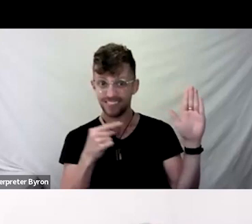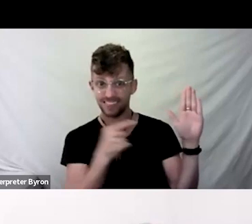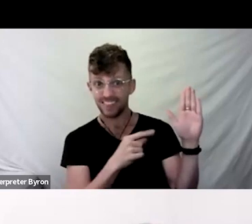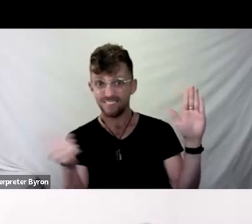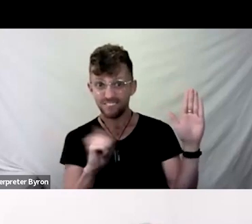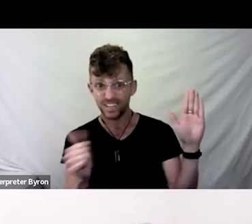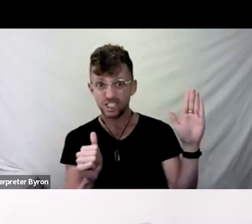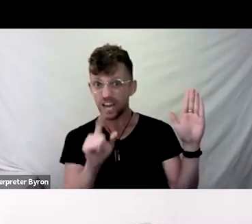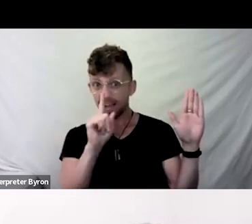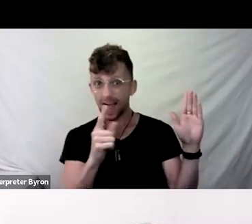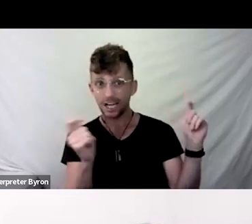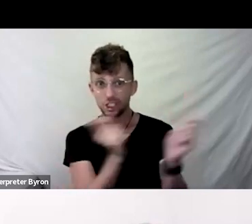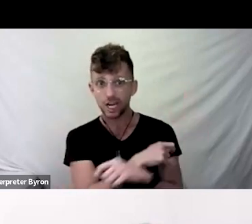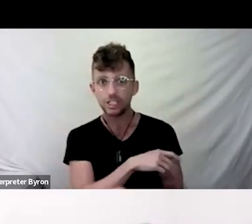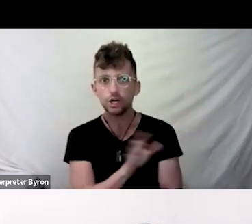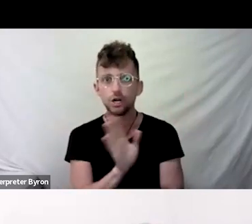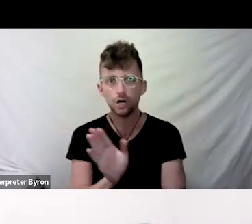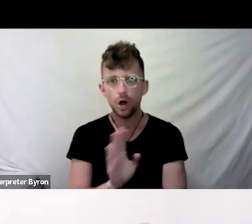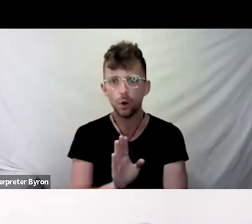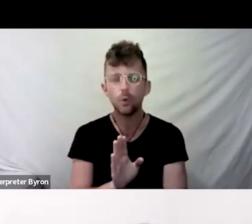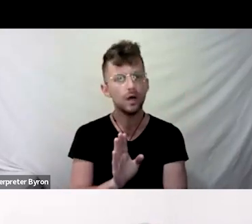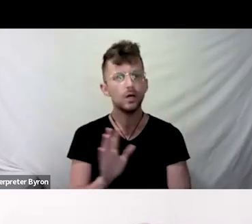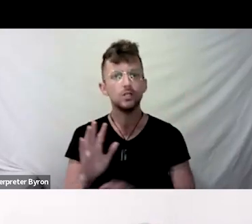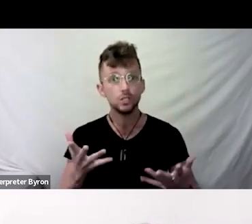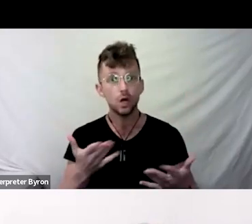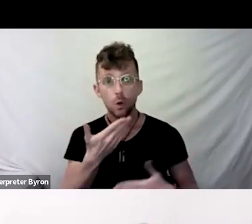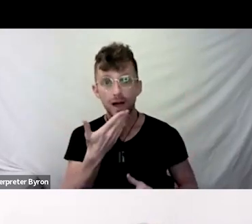So feedback from tonight would be really helpful if there’s areas of the guidelines